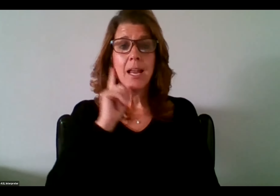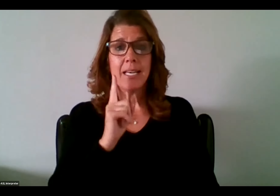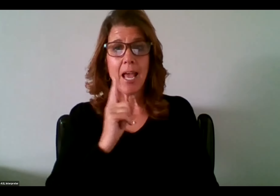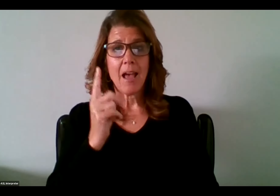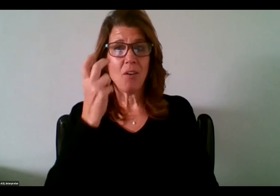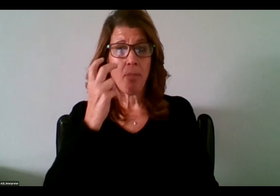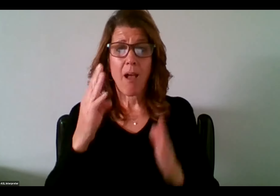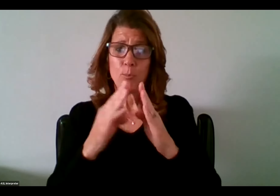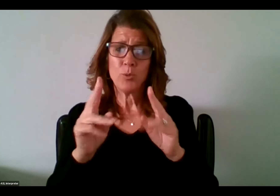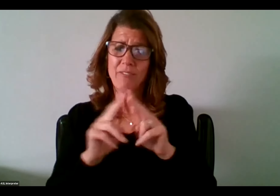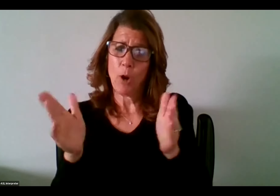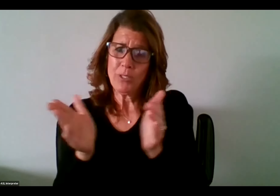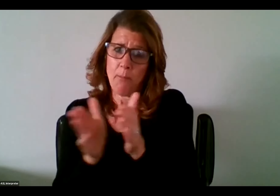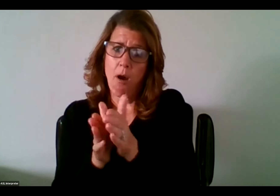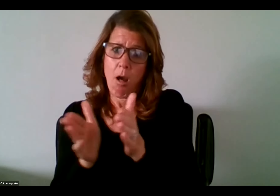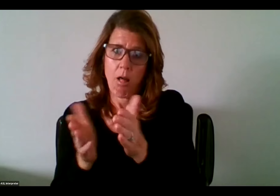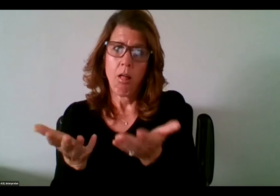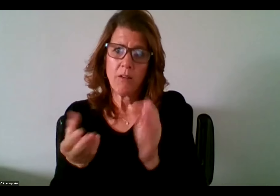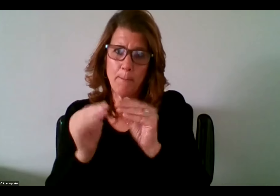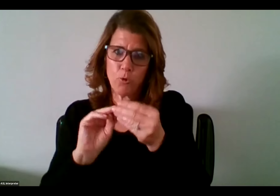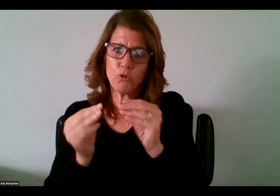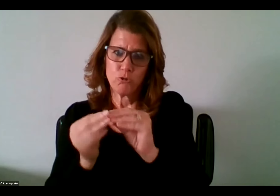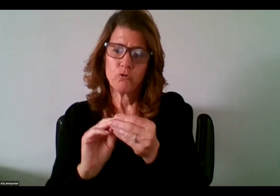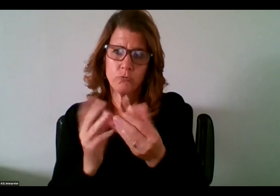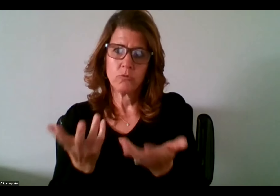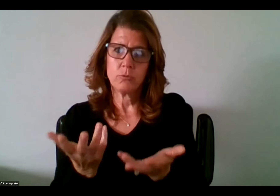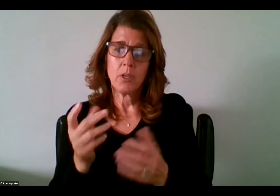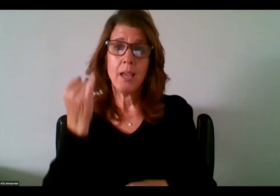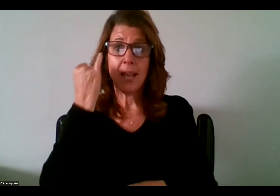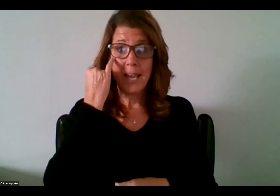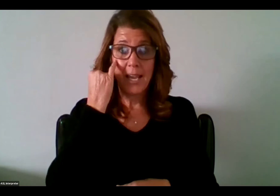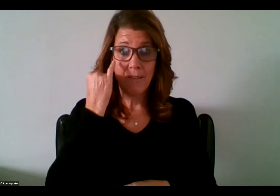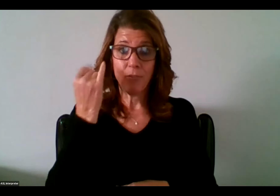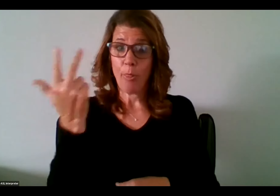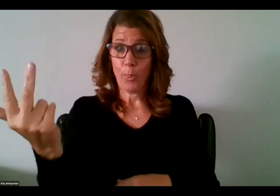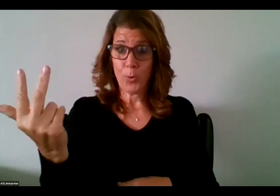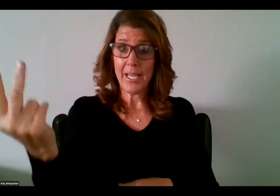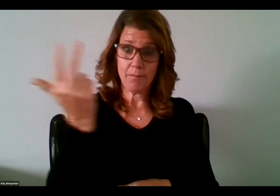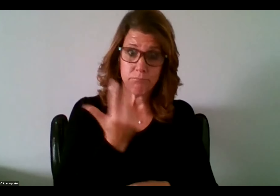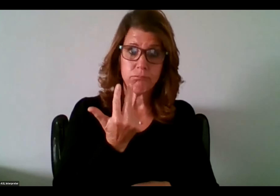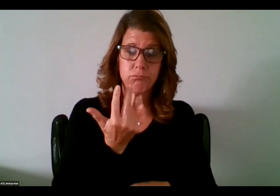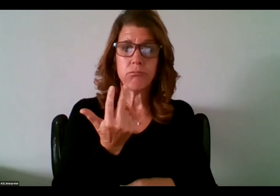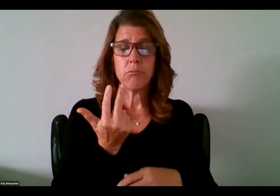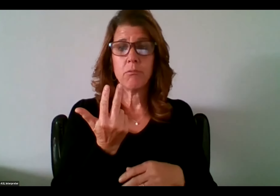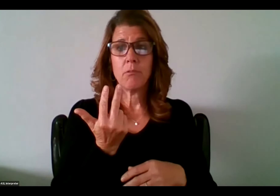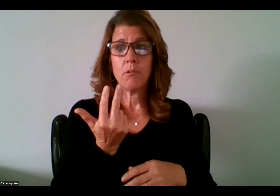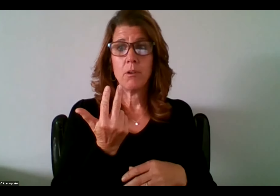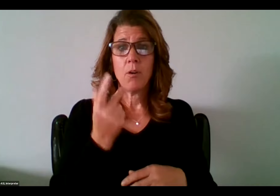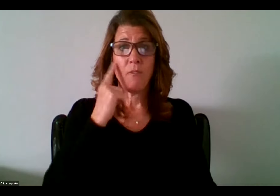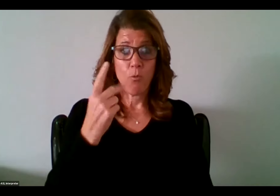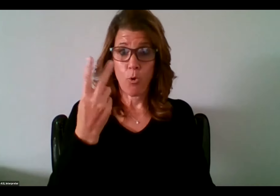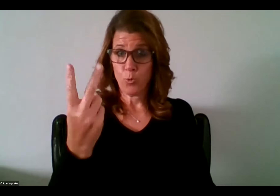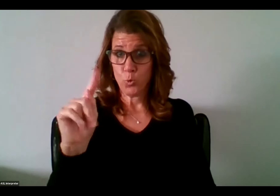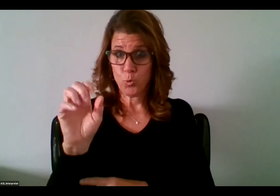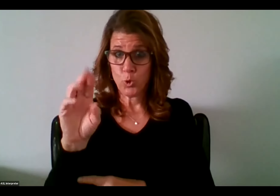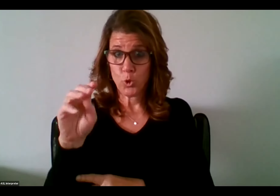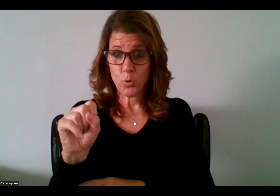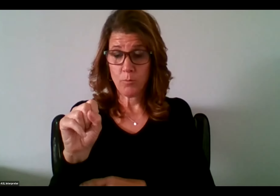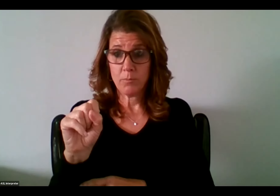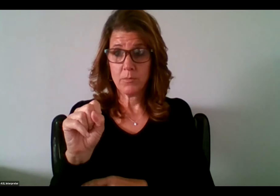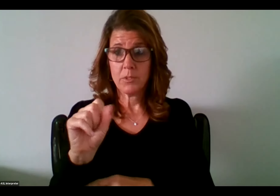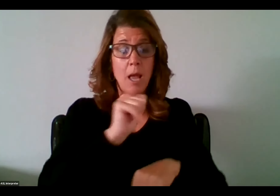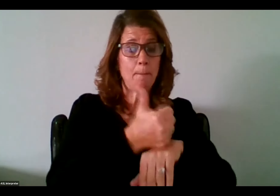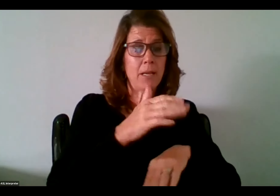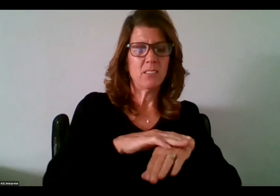small. And if he we have all three members for two terms, based on the Bylaws currently